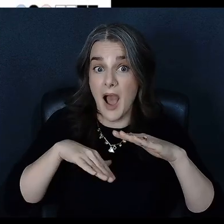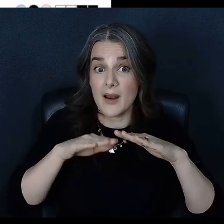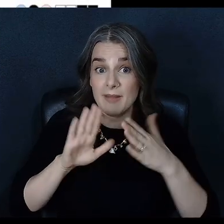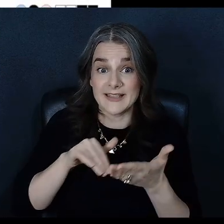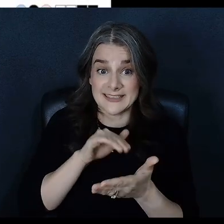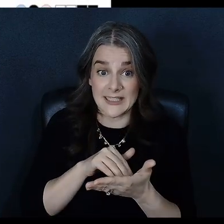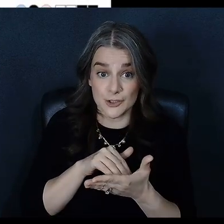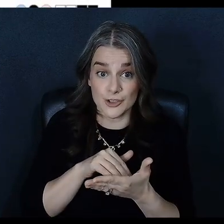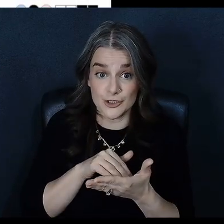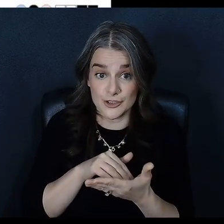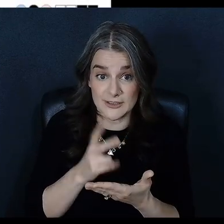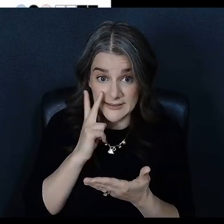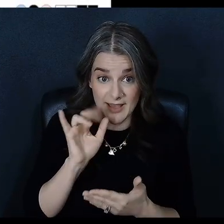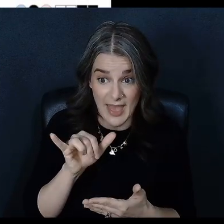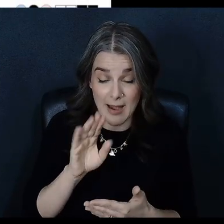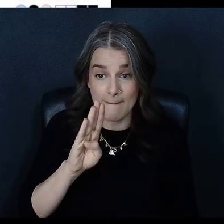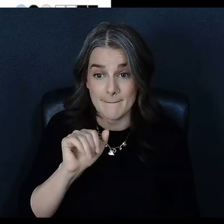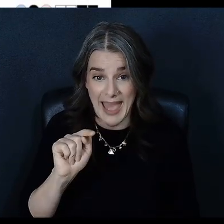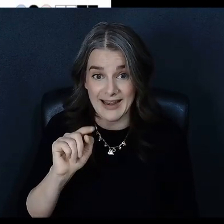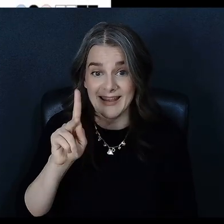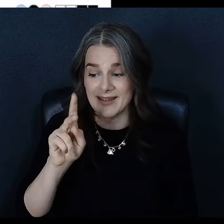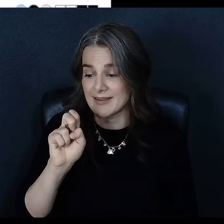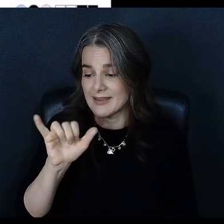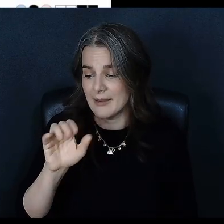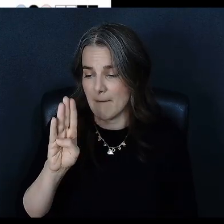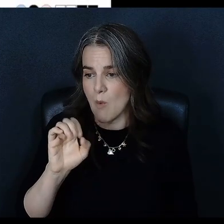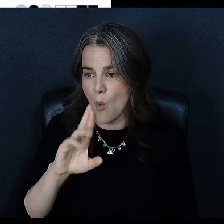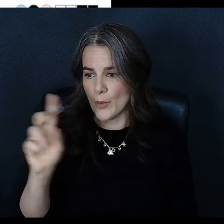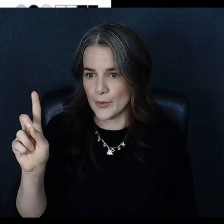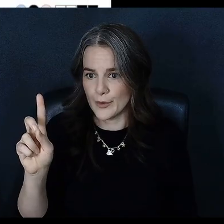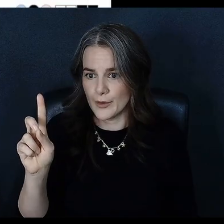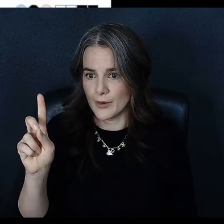is called the BAT keyboard, like the animal, a bat.